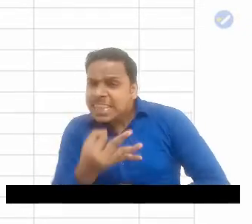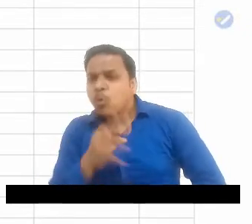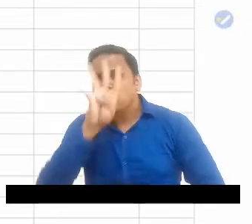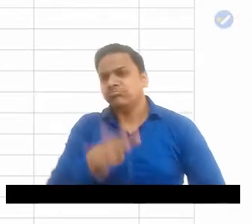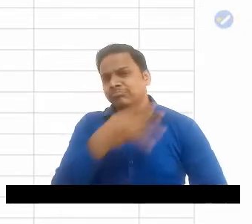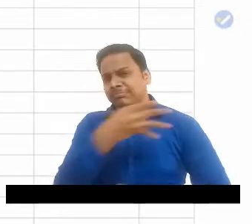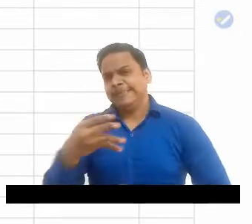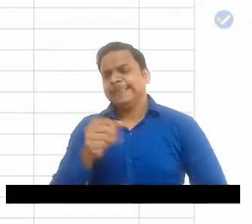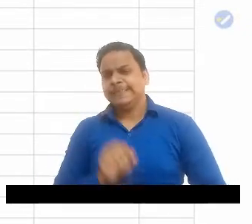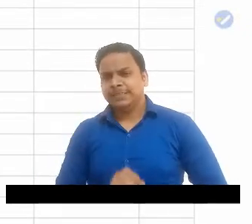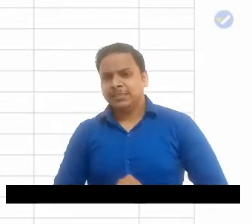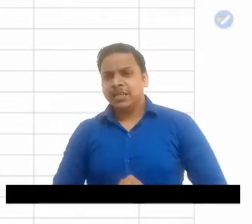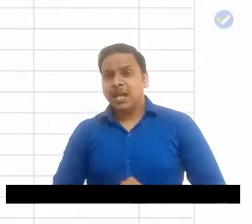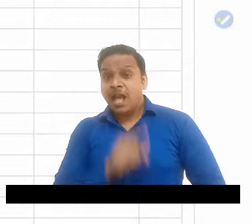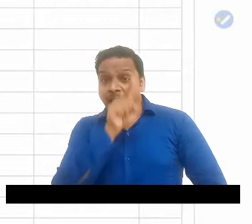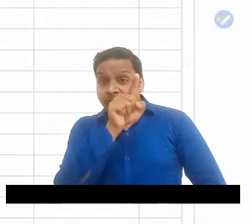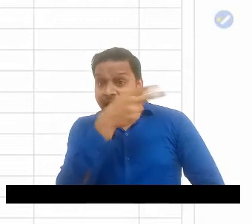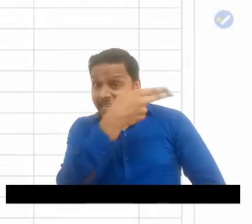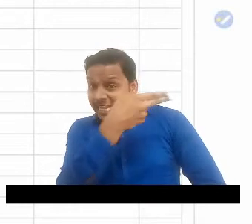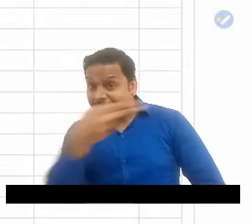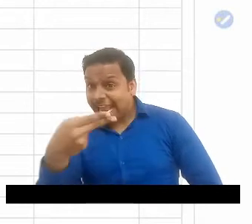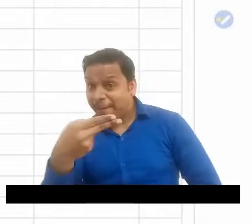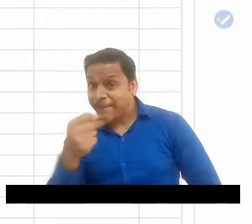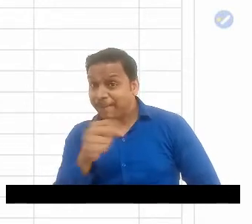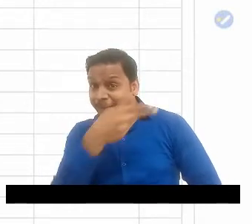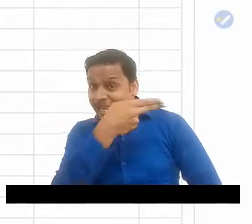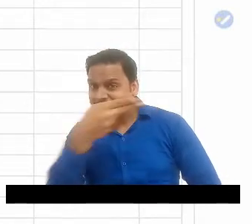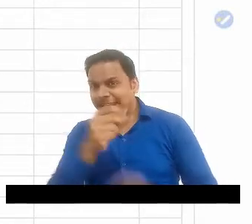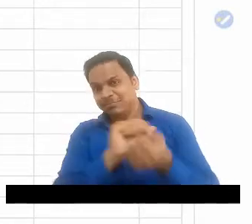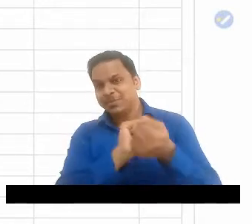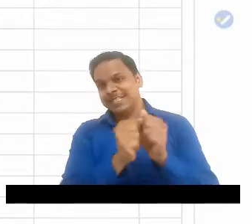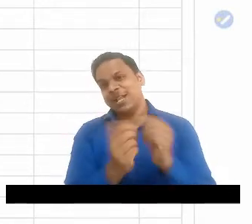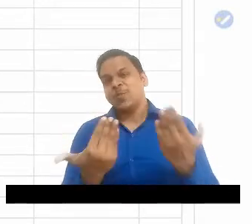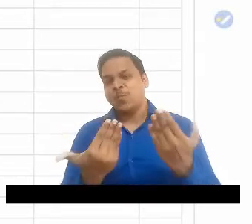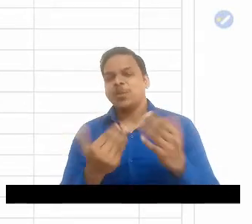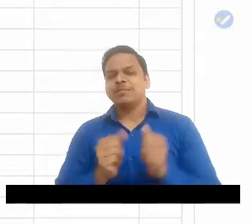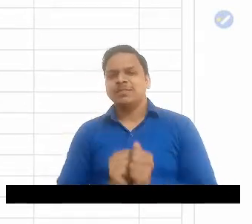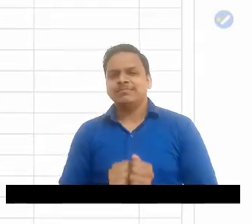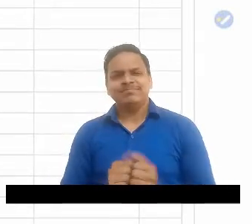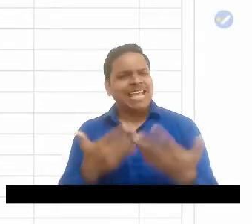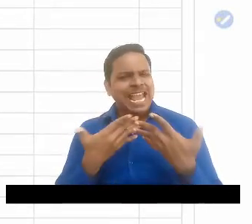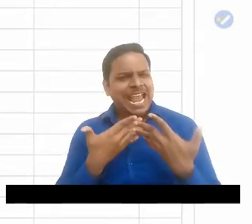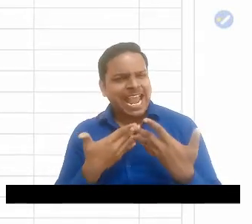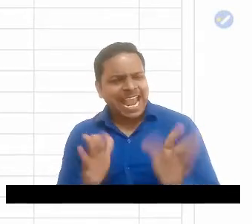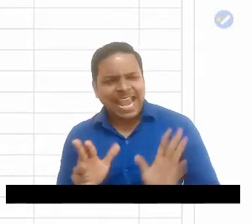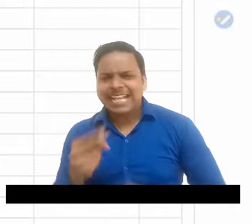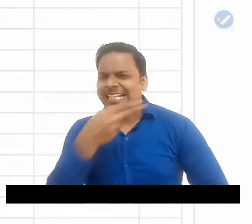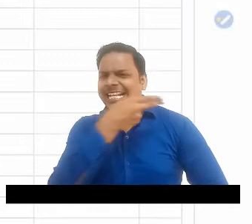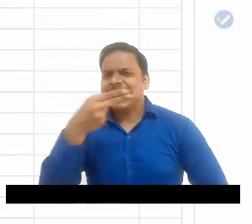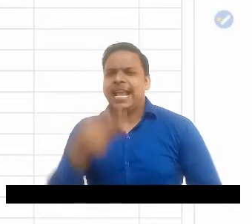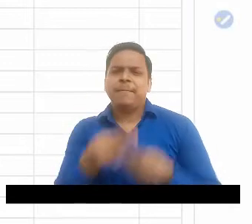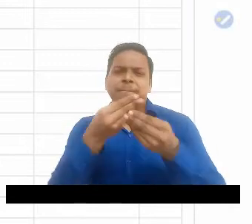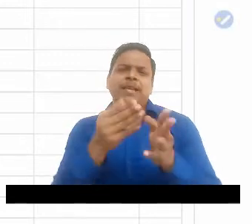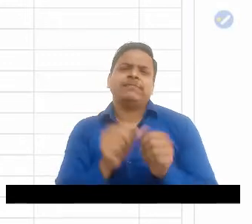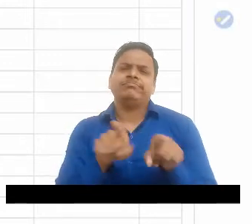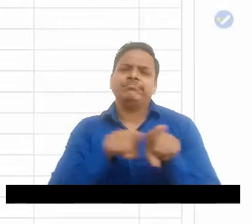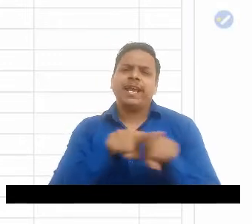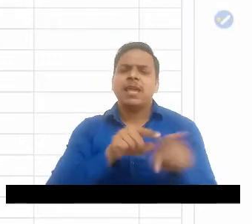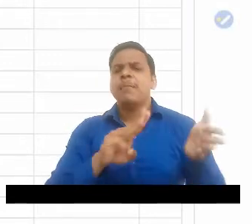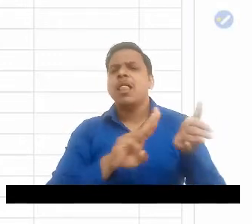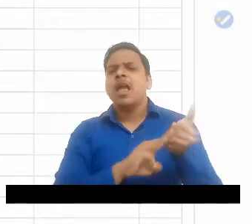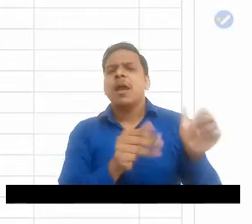you have to do is we have to Rename this okay. Just click here and say Marks. Okay, let's